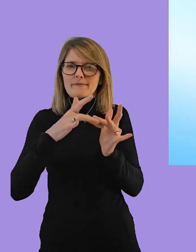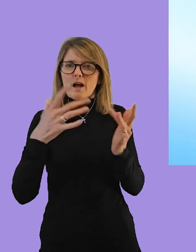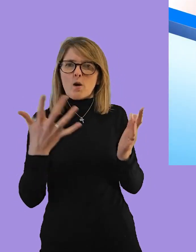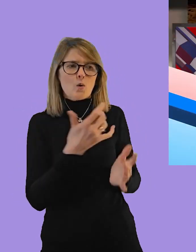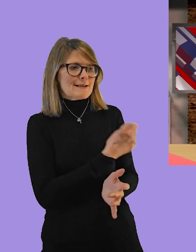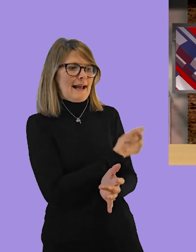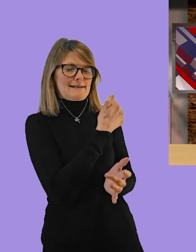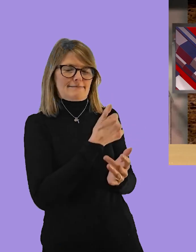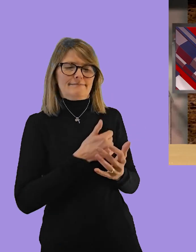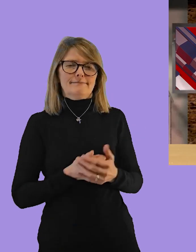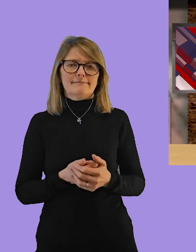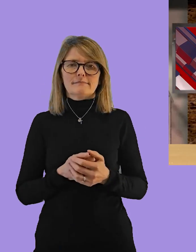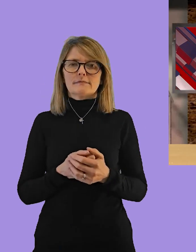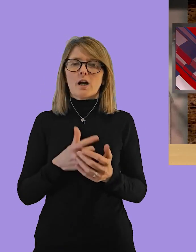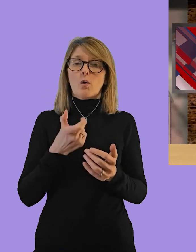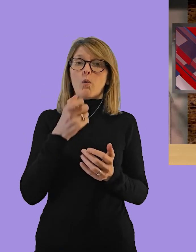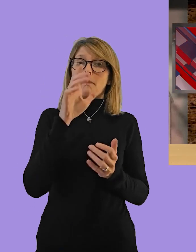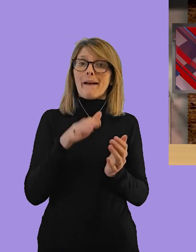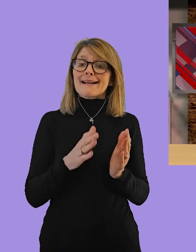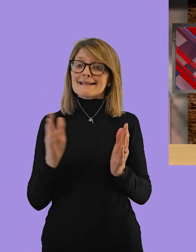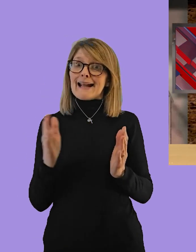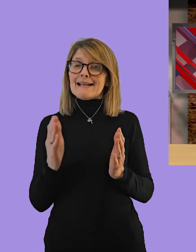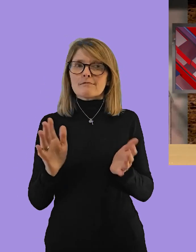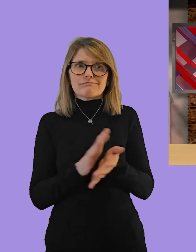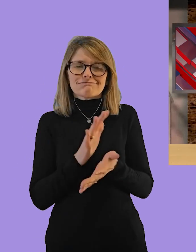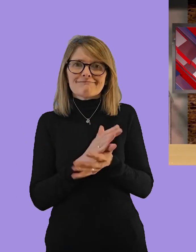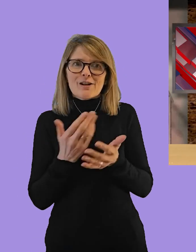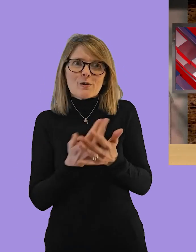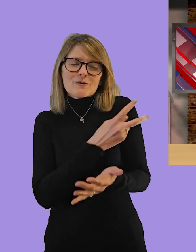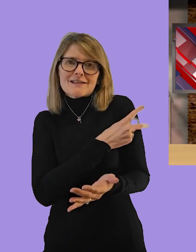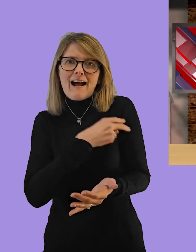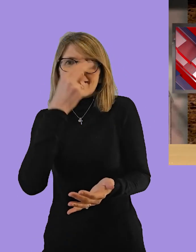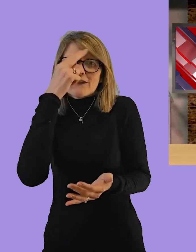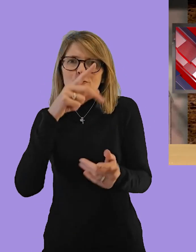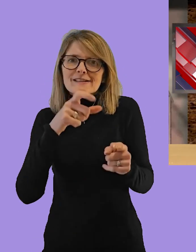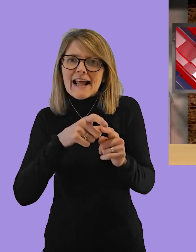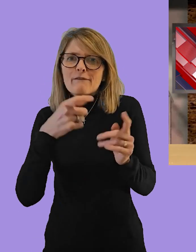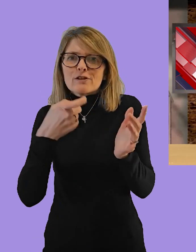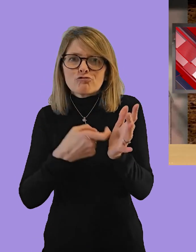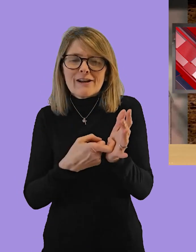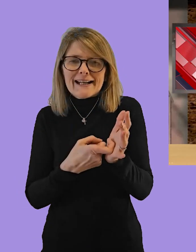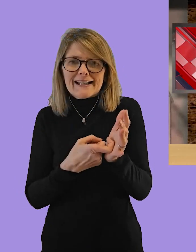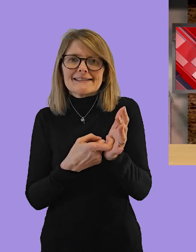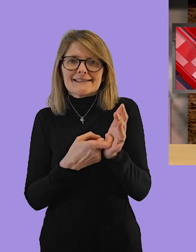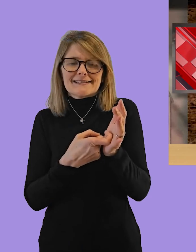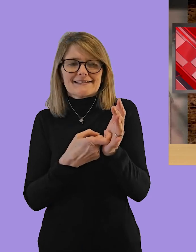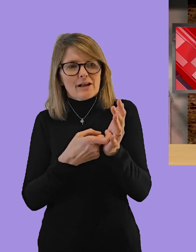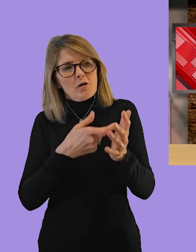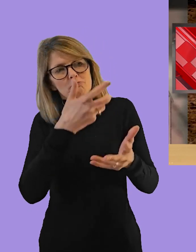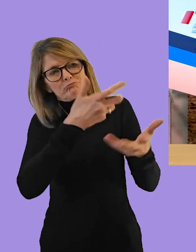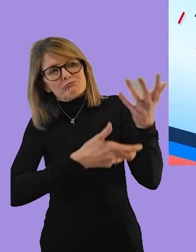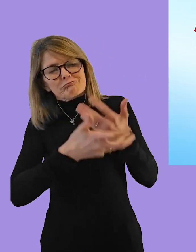One Place East are delighted to welcome David Regan to our staff team. And I hand you over to David to tell you a little bit about himself.